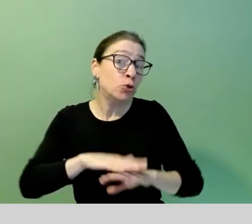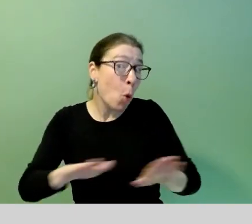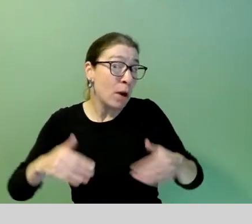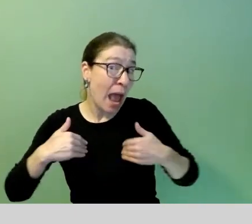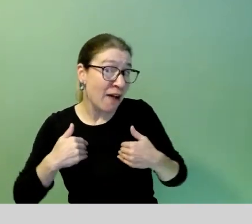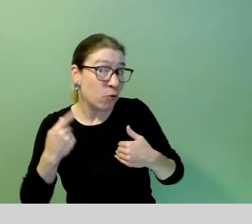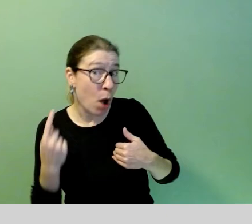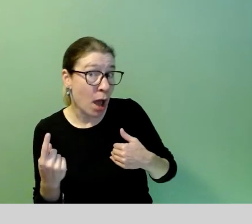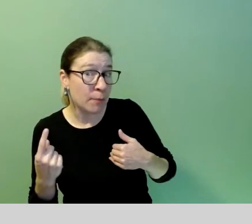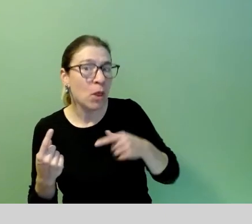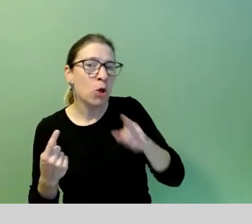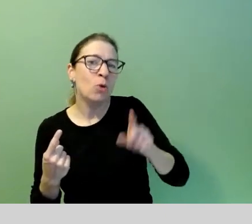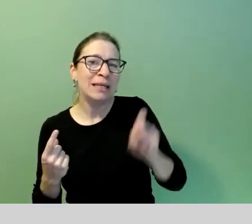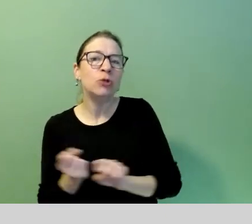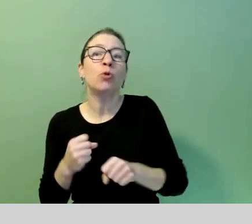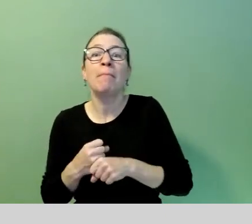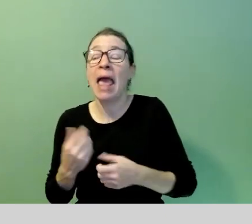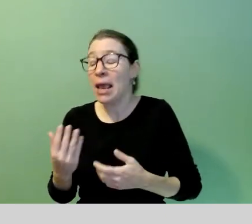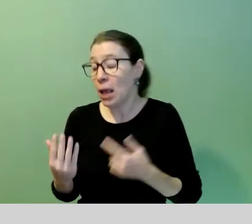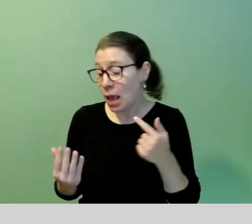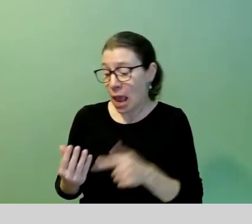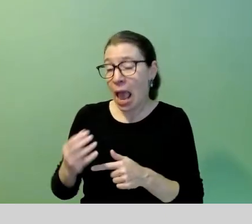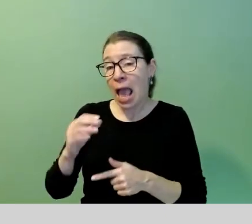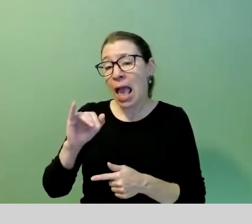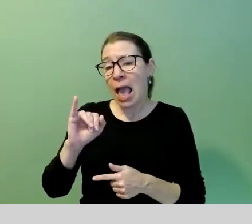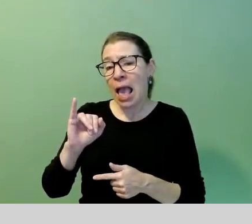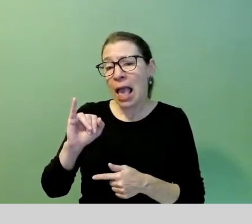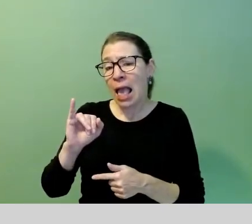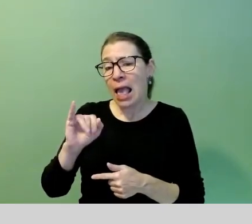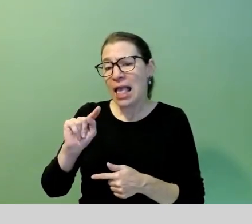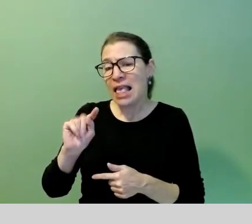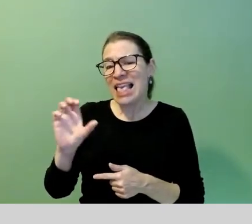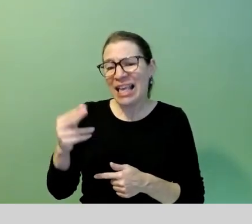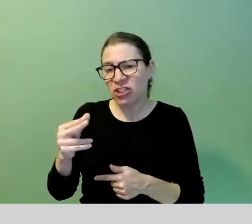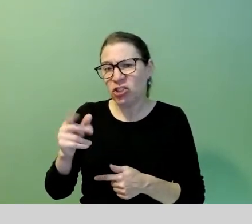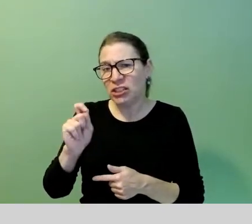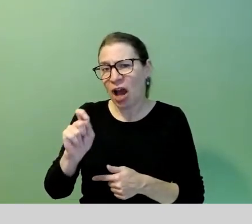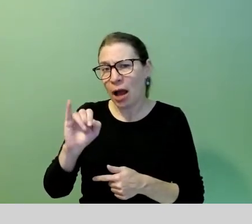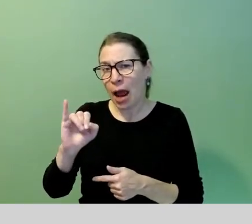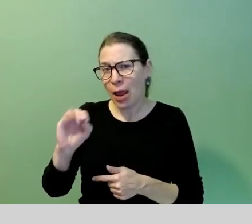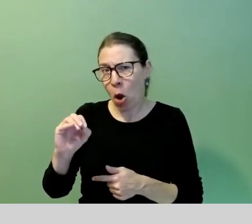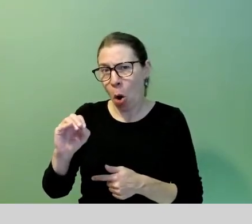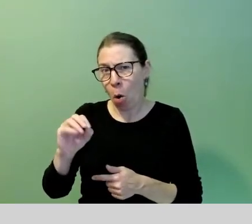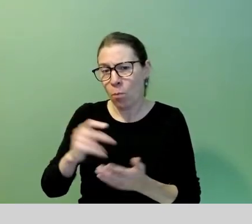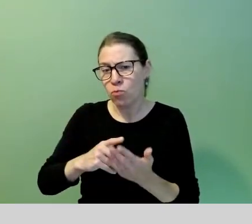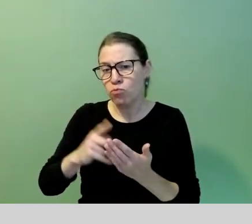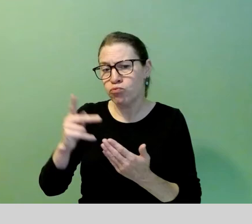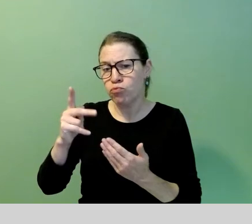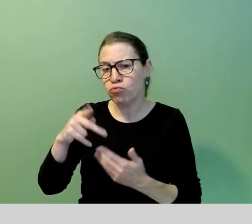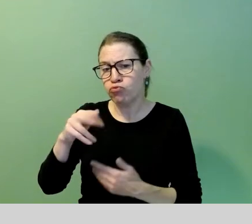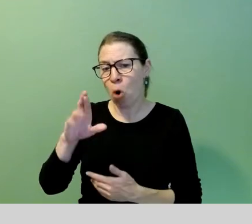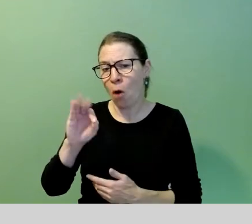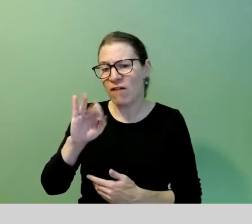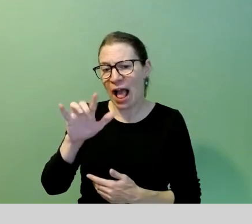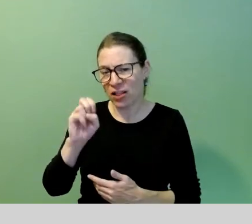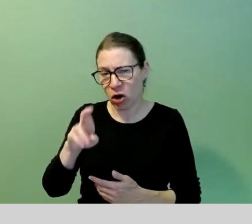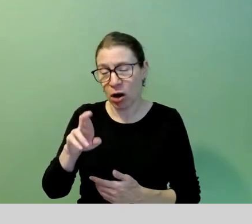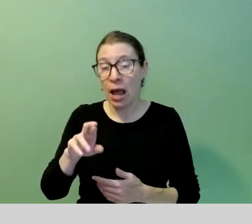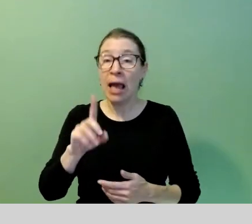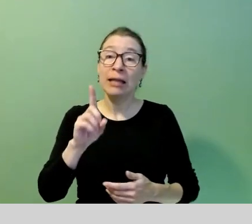you're going to need to make yourself an itch.io profile. From there, go to your dashboard, click the create new project button.